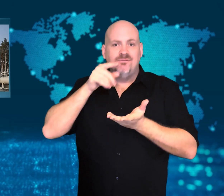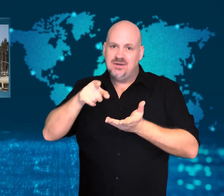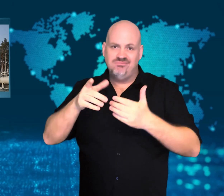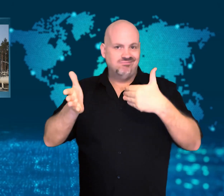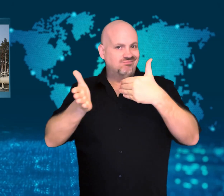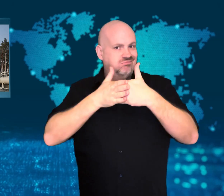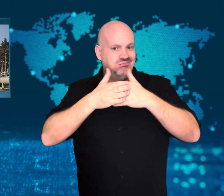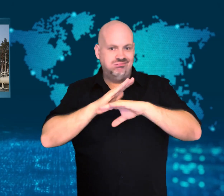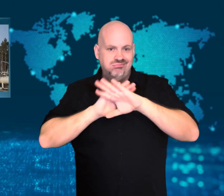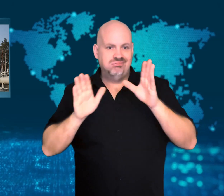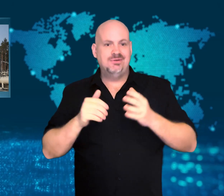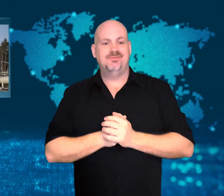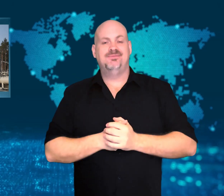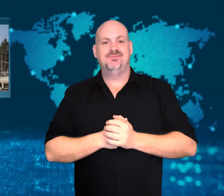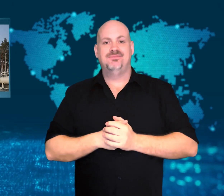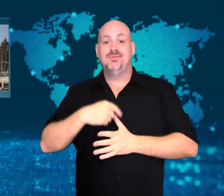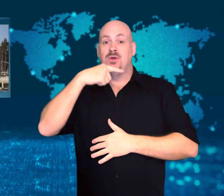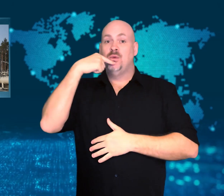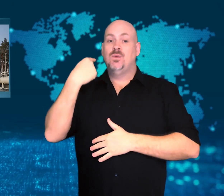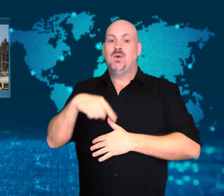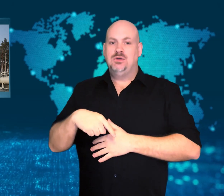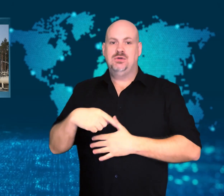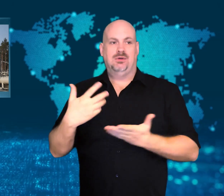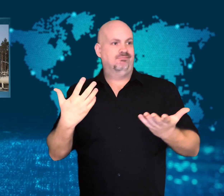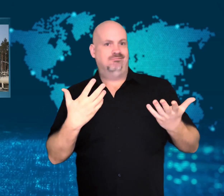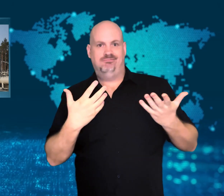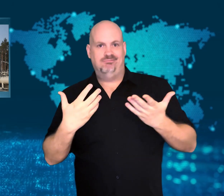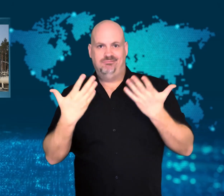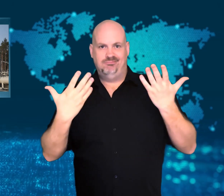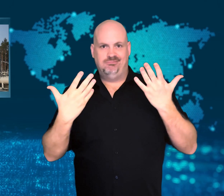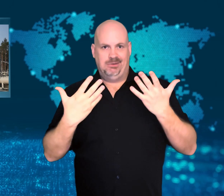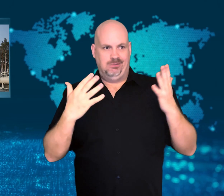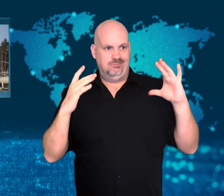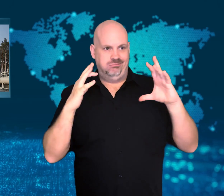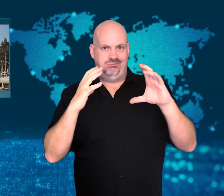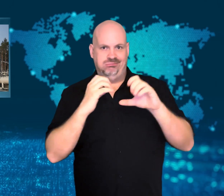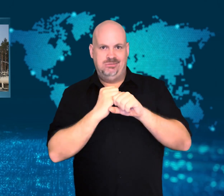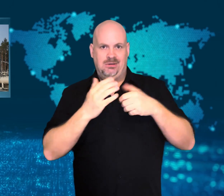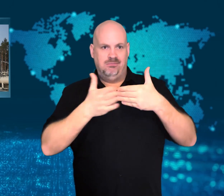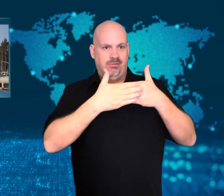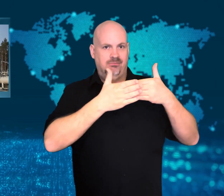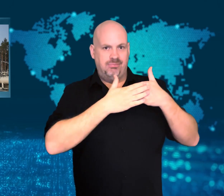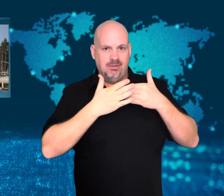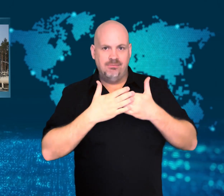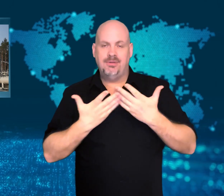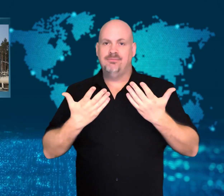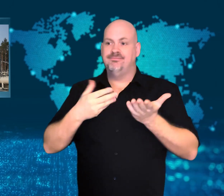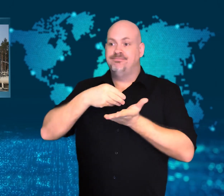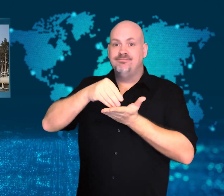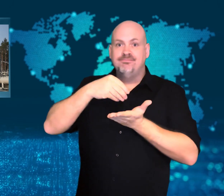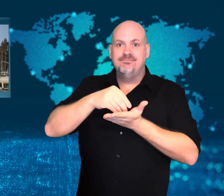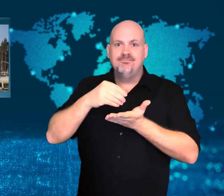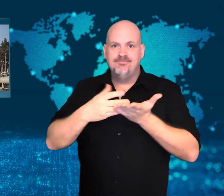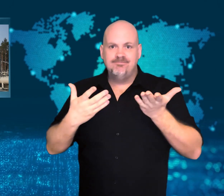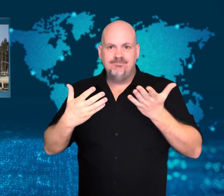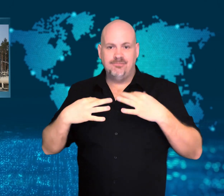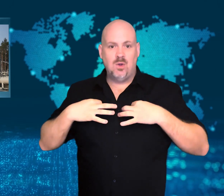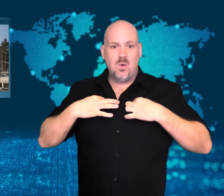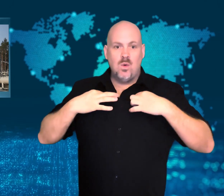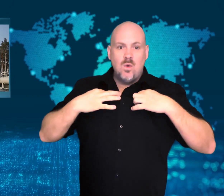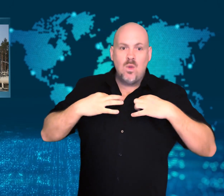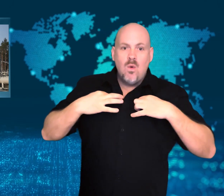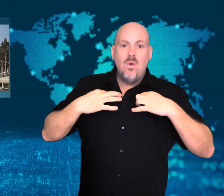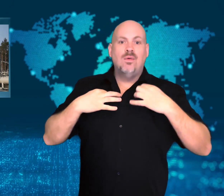Russian people are losing access to privileges such as clothing,